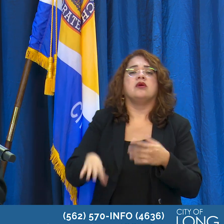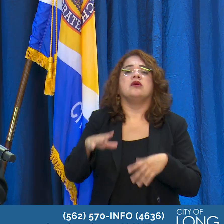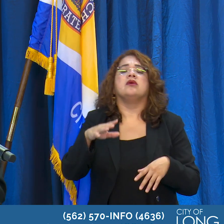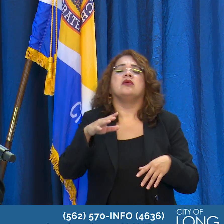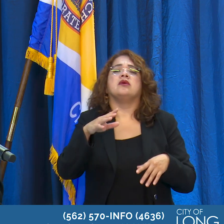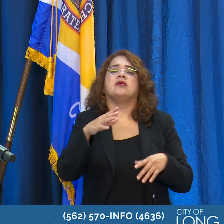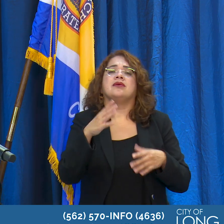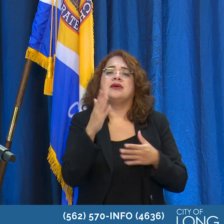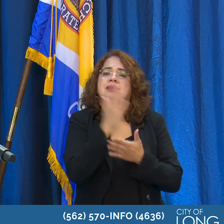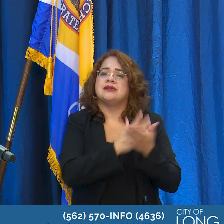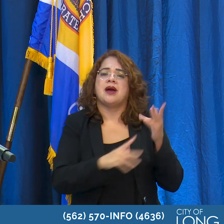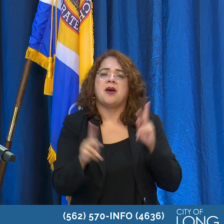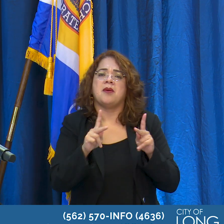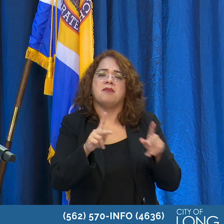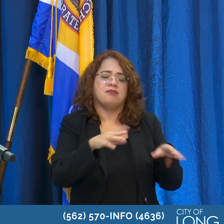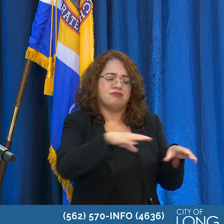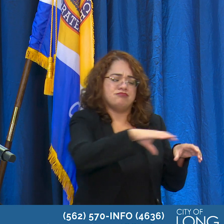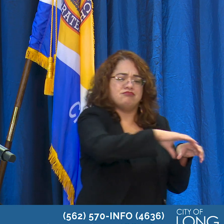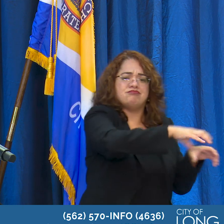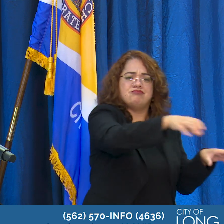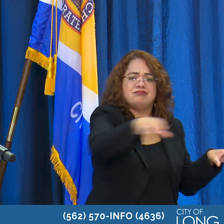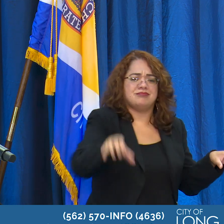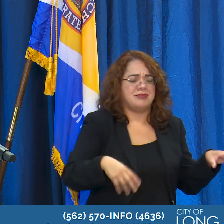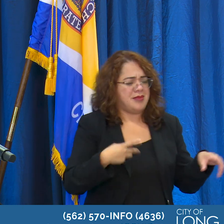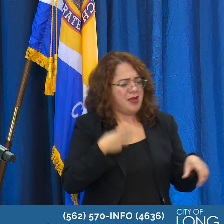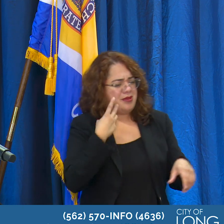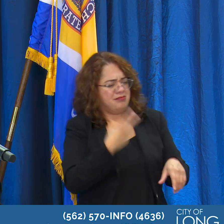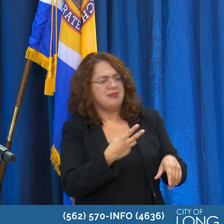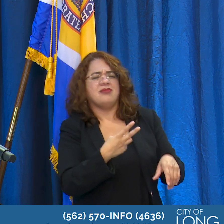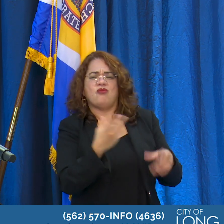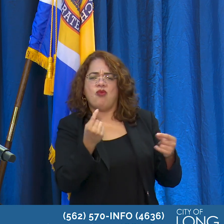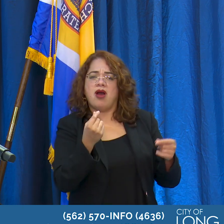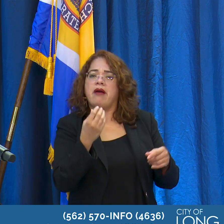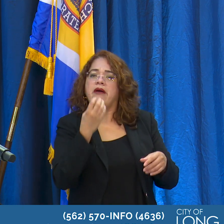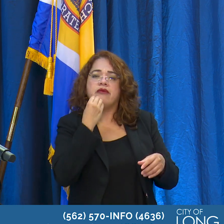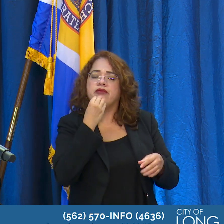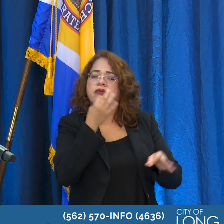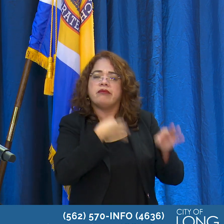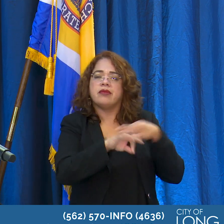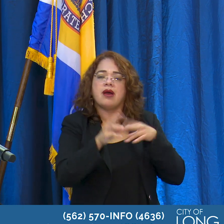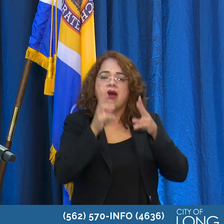where folks are giving haircuts, where folks are actually doing